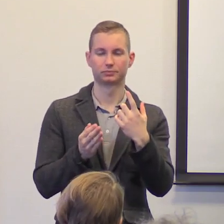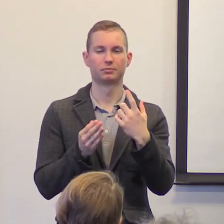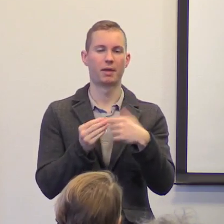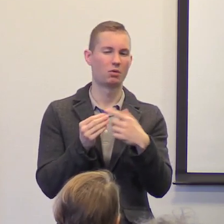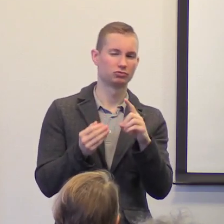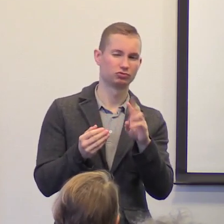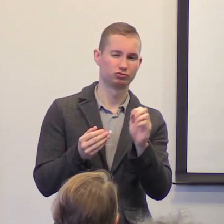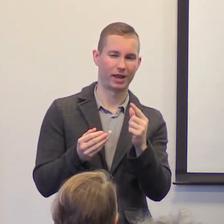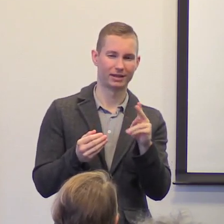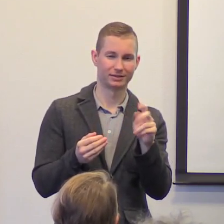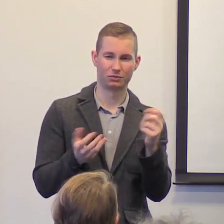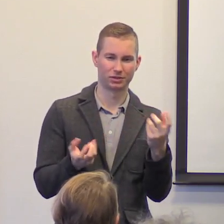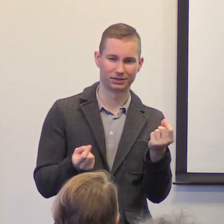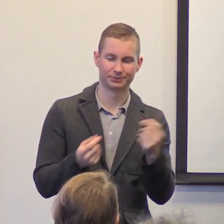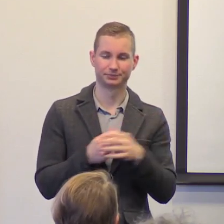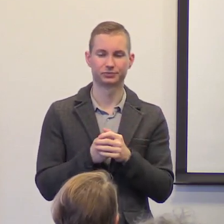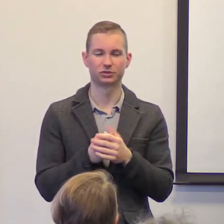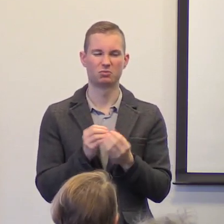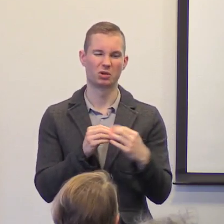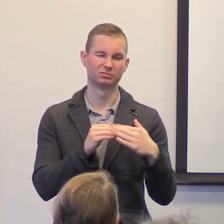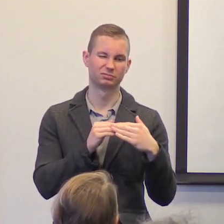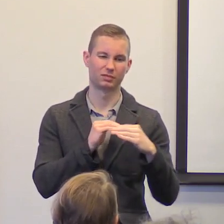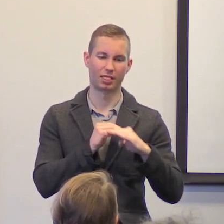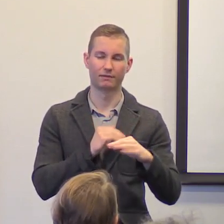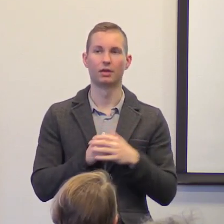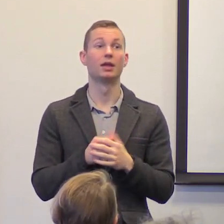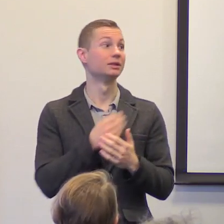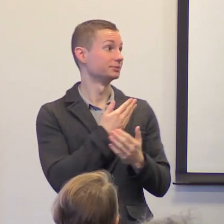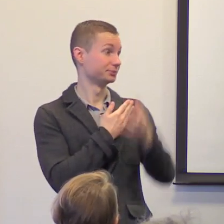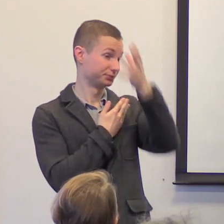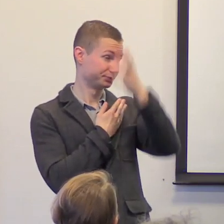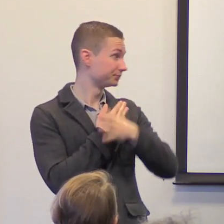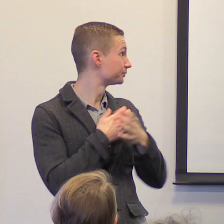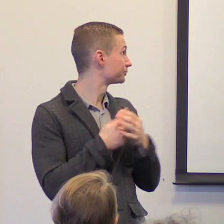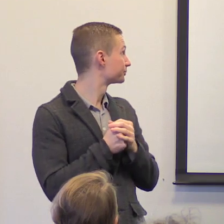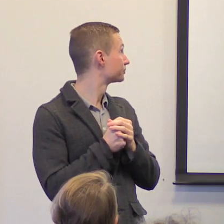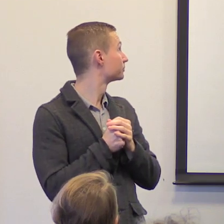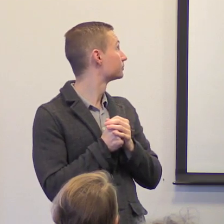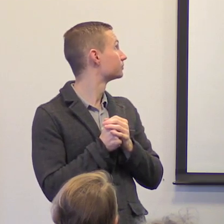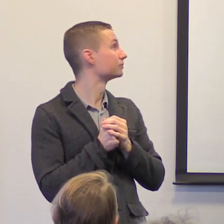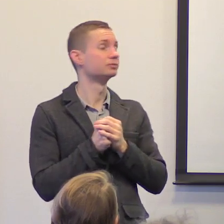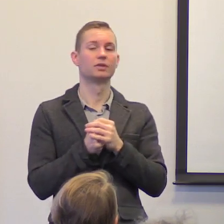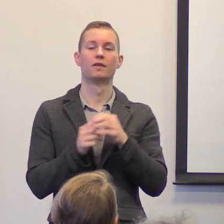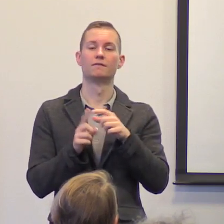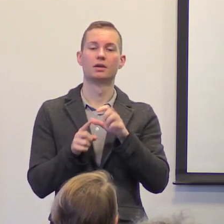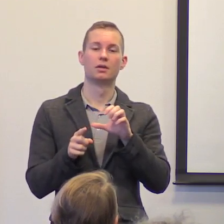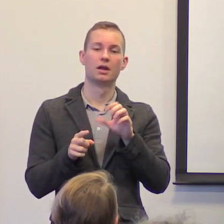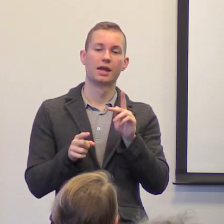do. So on a more minimum level, this young man is a person of Kashmiri descent. He's an American citizen.